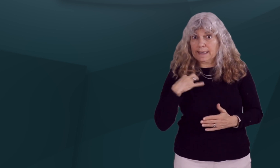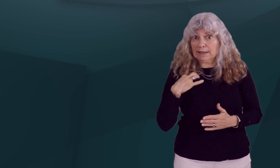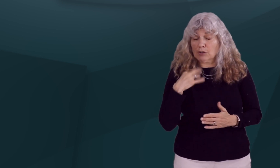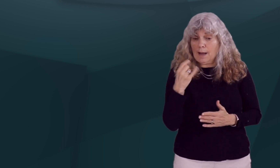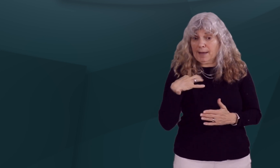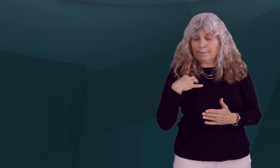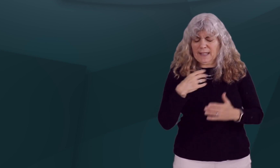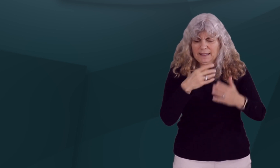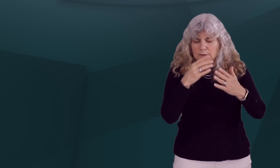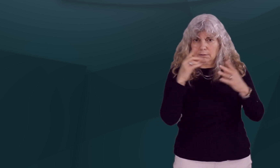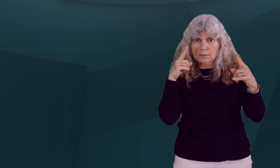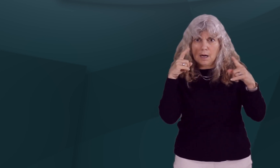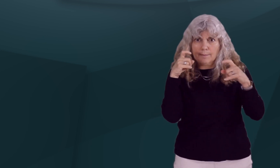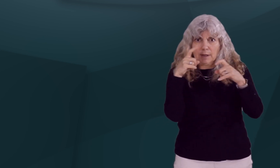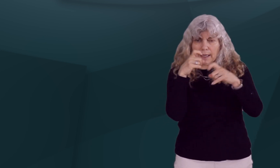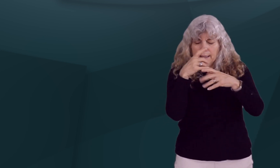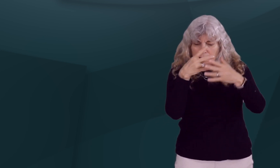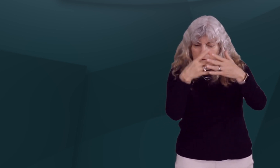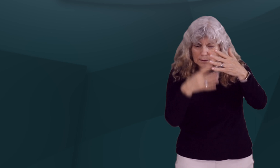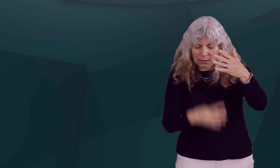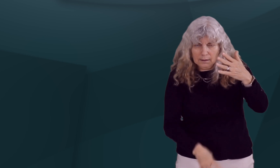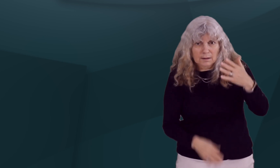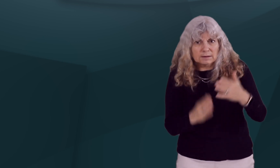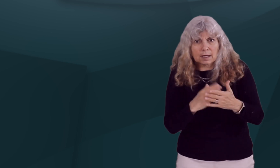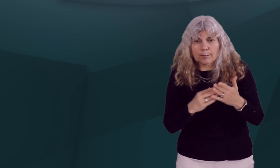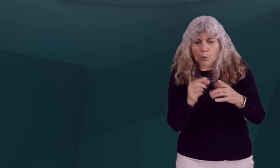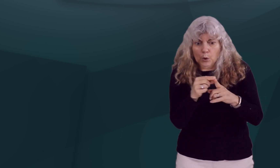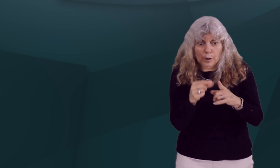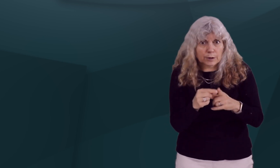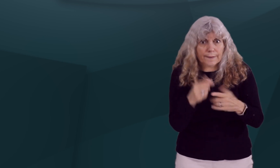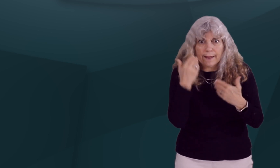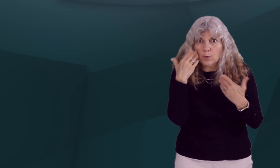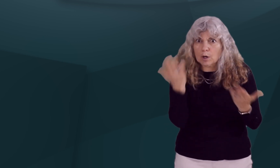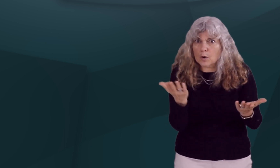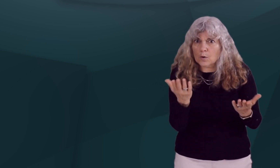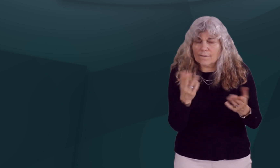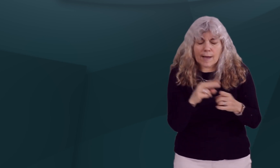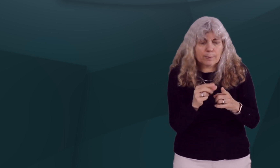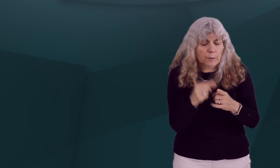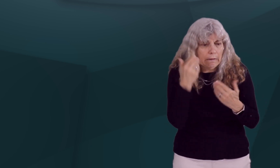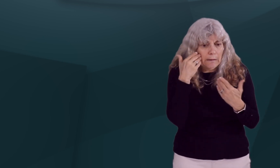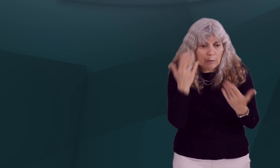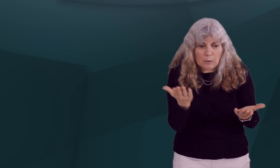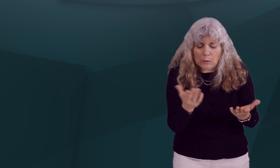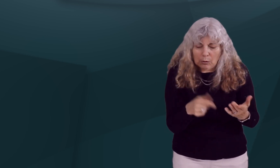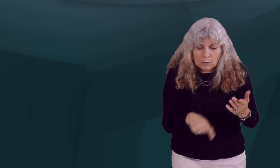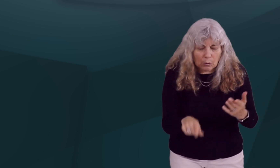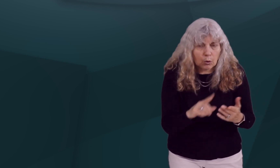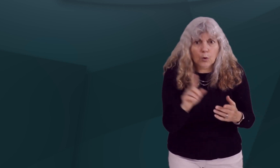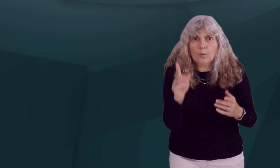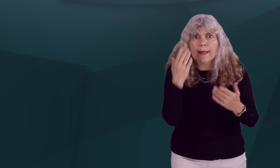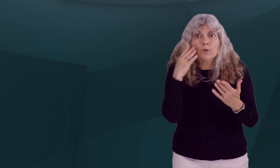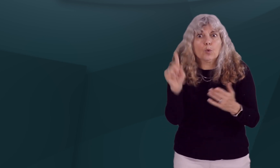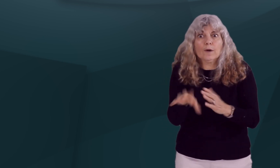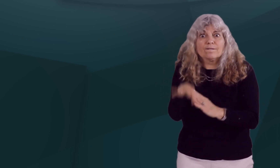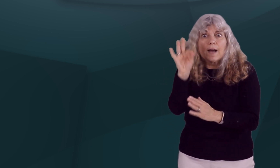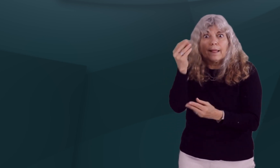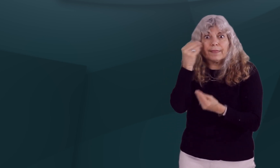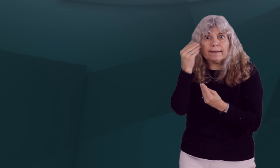Sometimes job application forms can be complicated. They may run into vocabulary words they don't know or they don't know